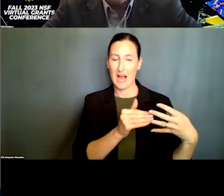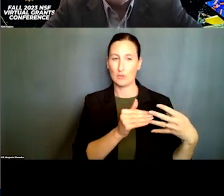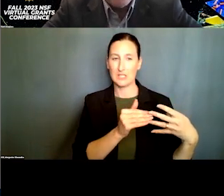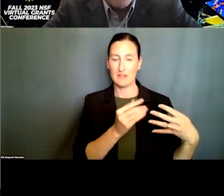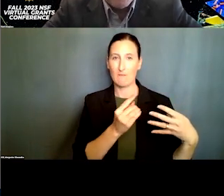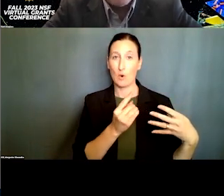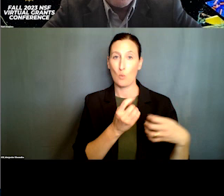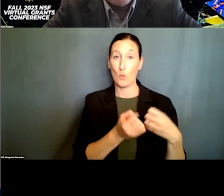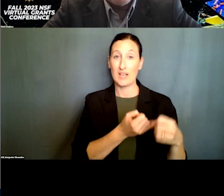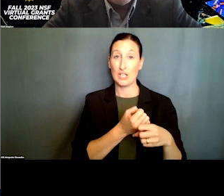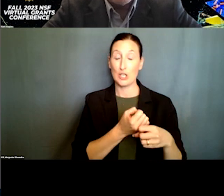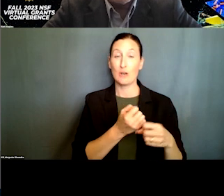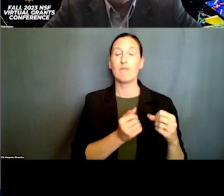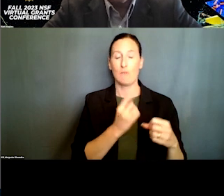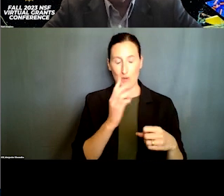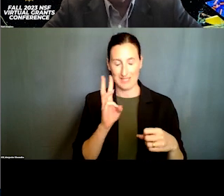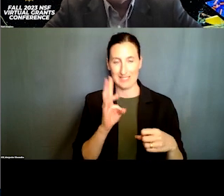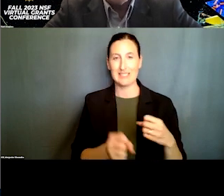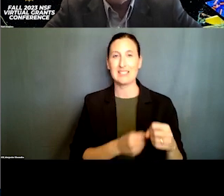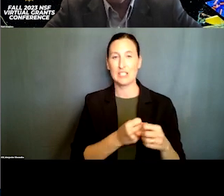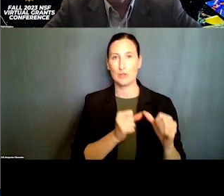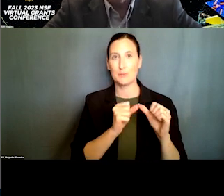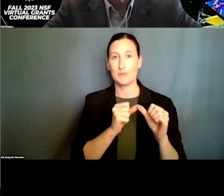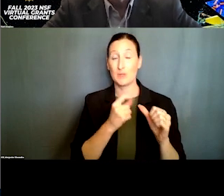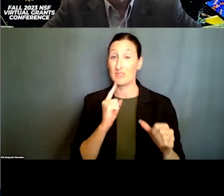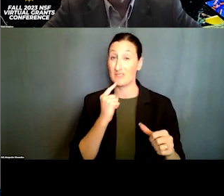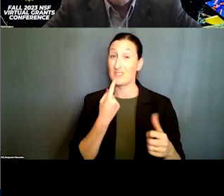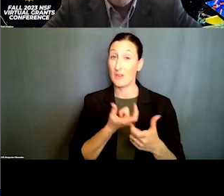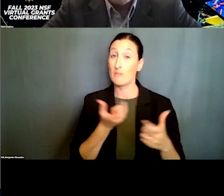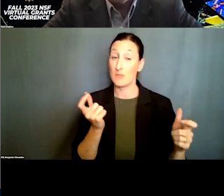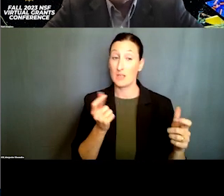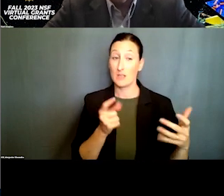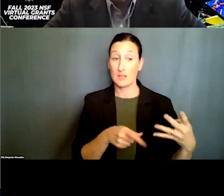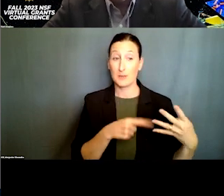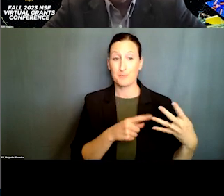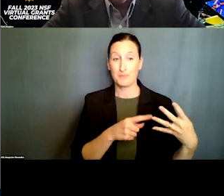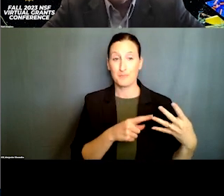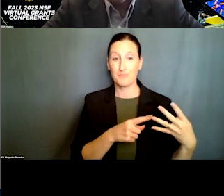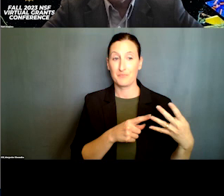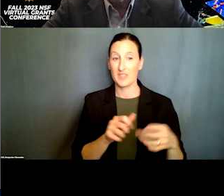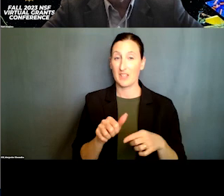six years so these are significant size. They've trained 150 postdocs,